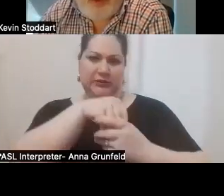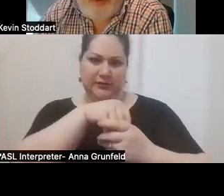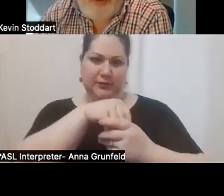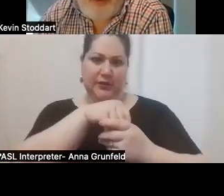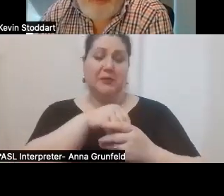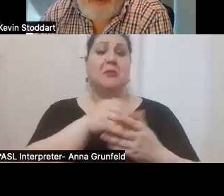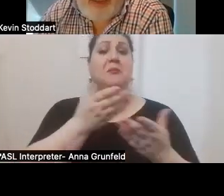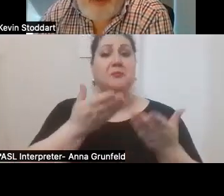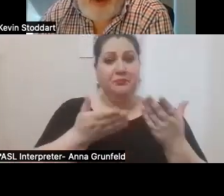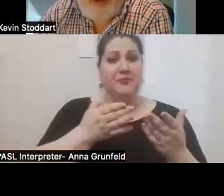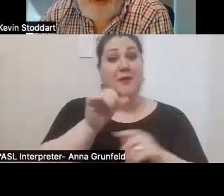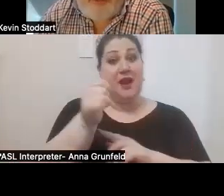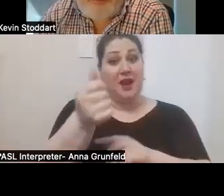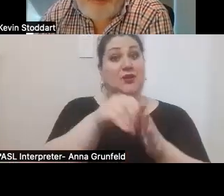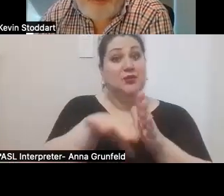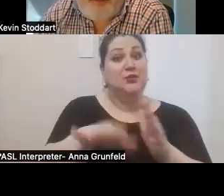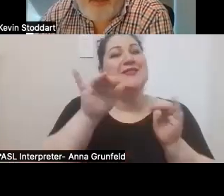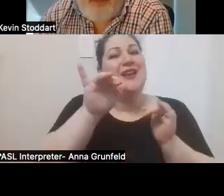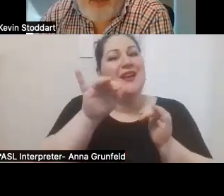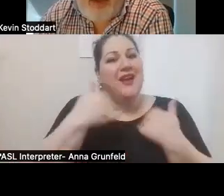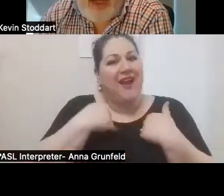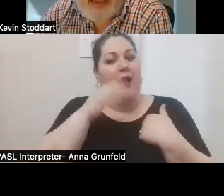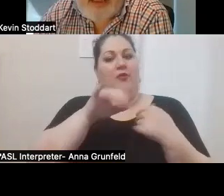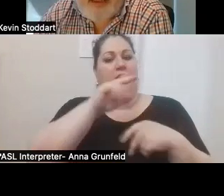They do not. Next.